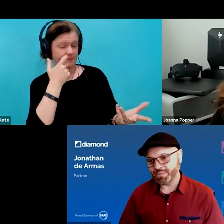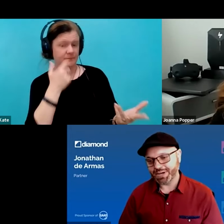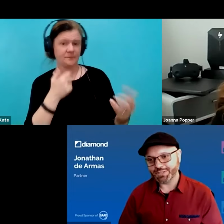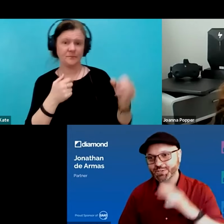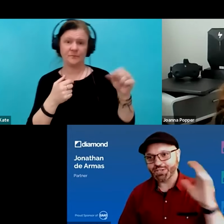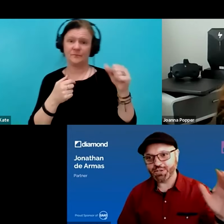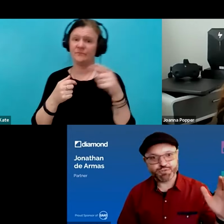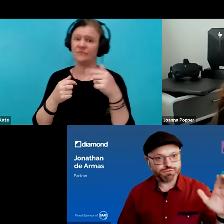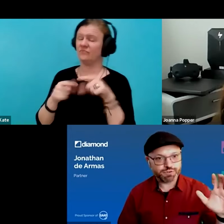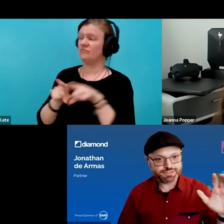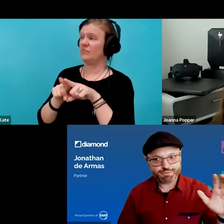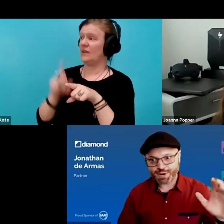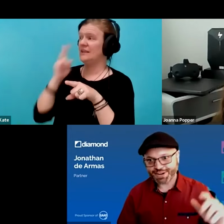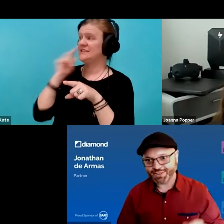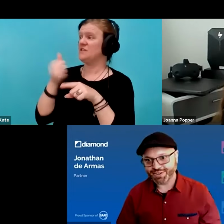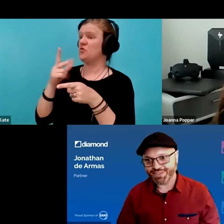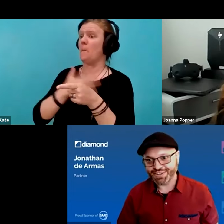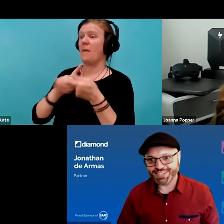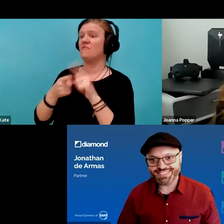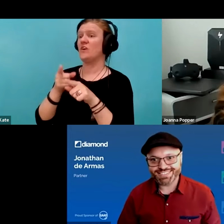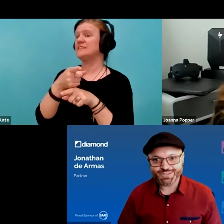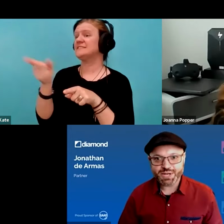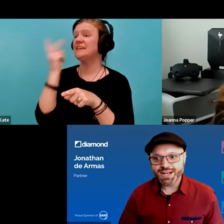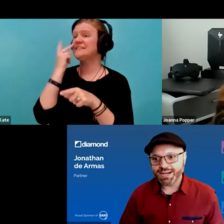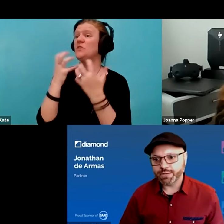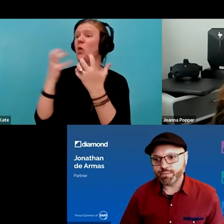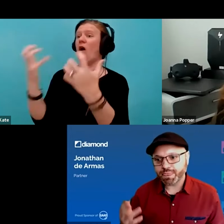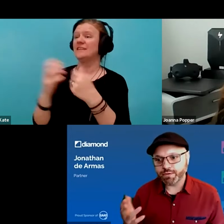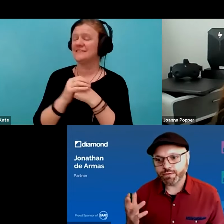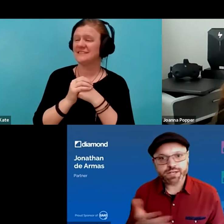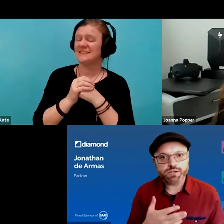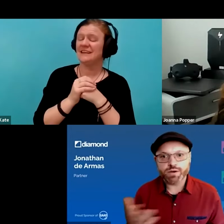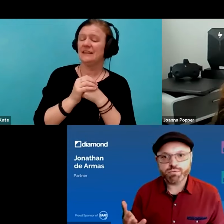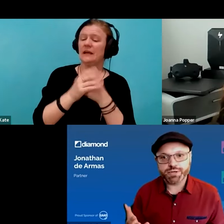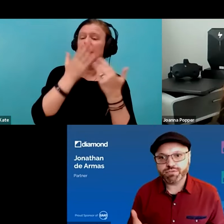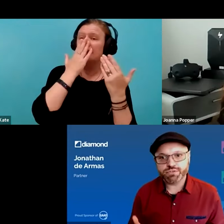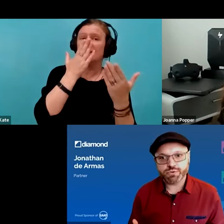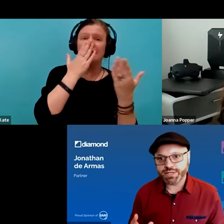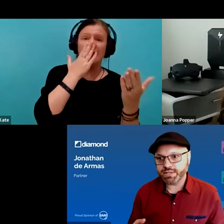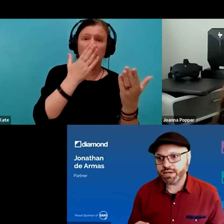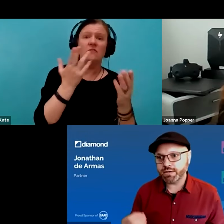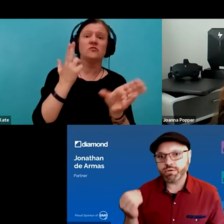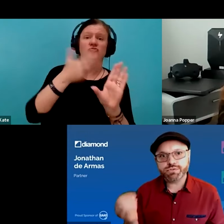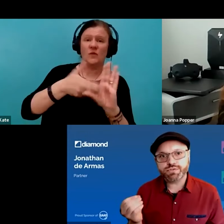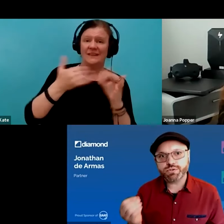Jonathan de Armas: I also see a few friends of mine out there in the audience. So, you know, thank you everybody for joining today. Those of you